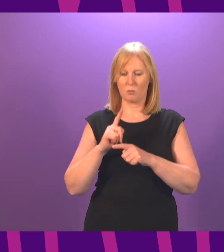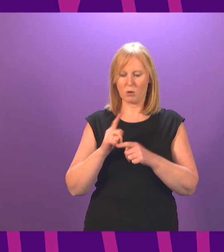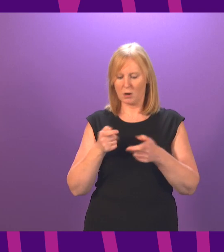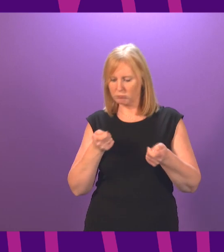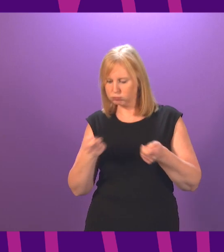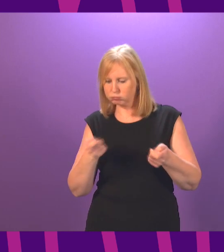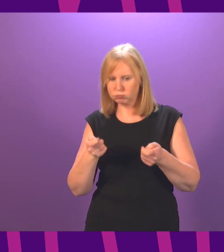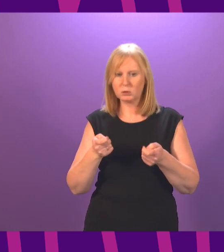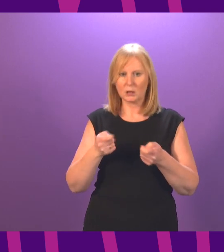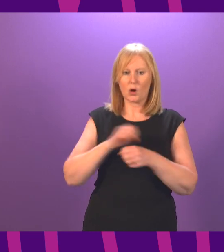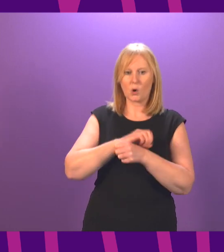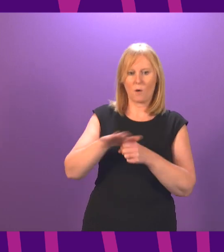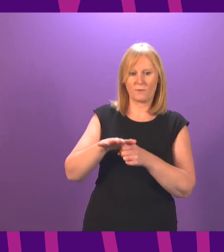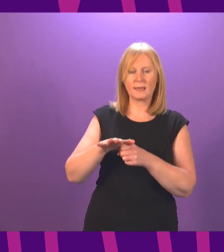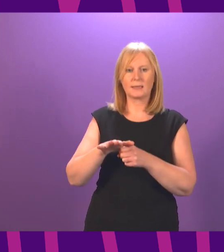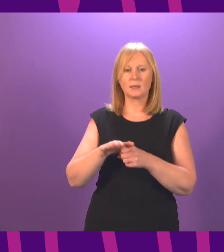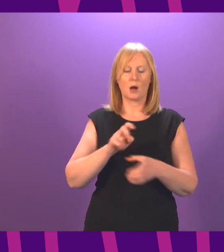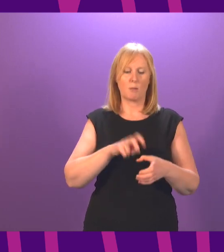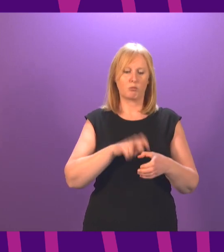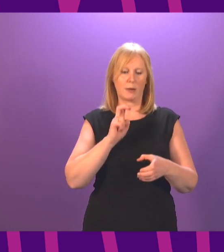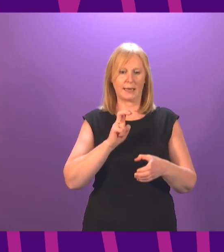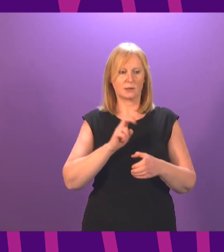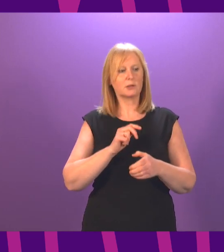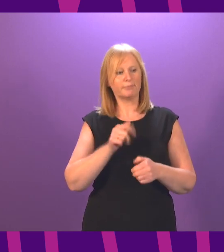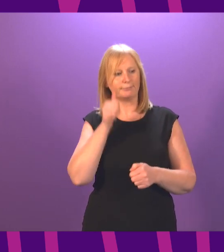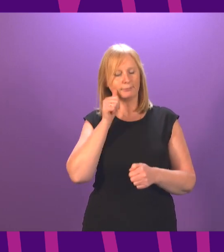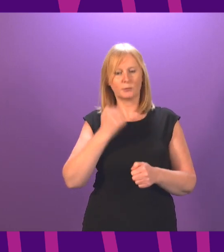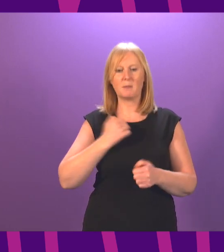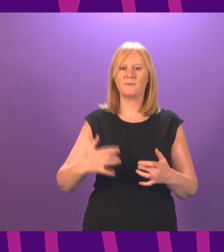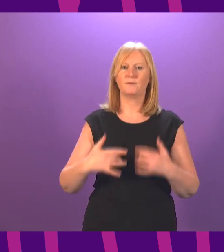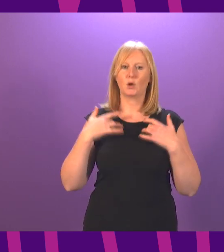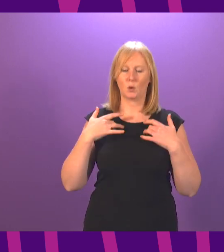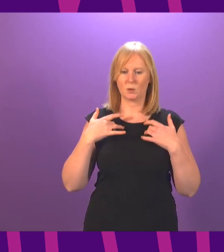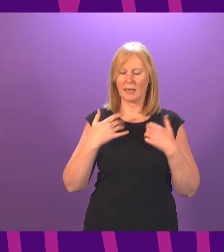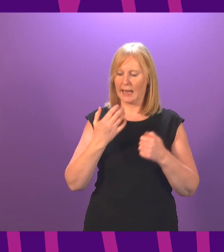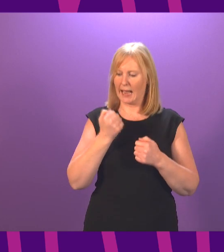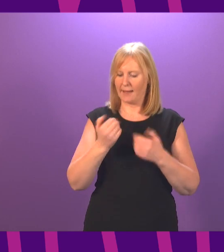Covid impacts. My views on Brexit are well known. We are getting ever closer to the cliff